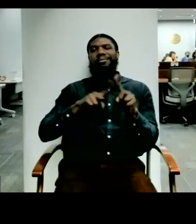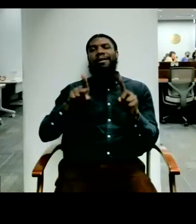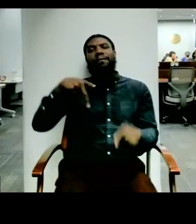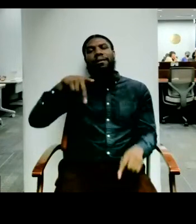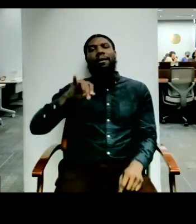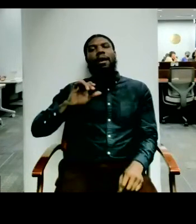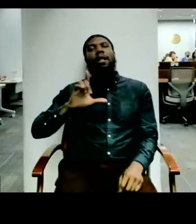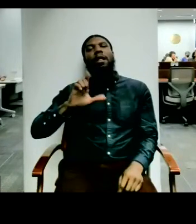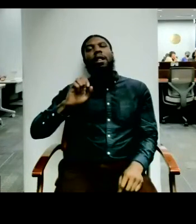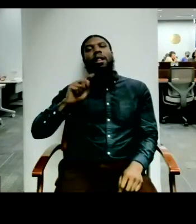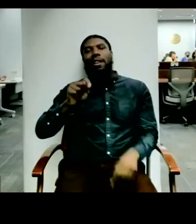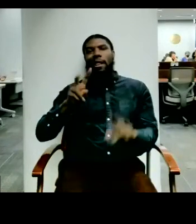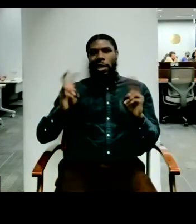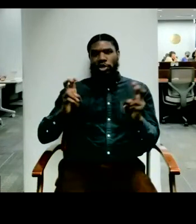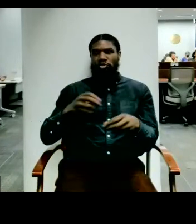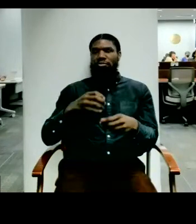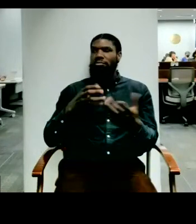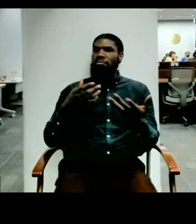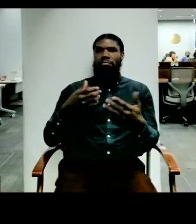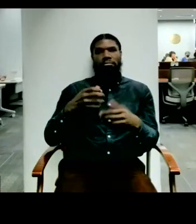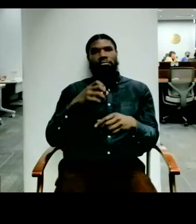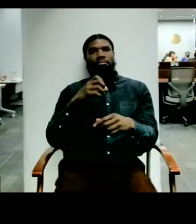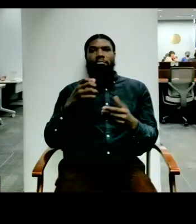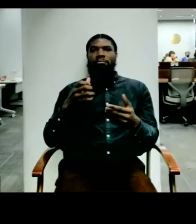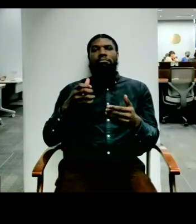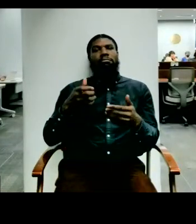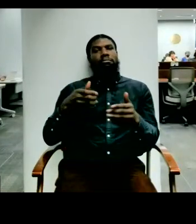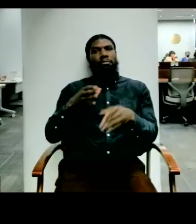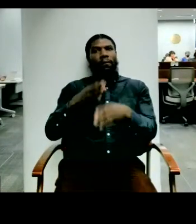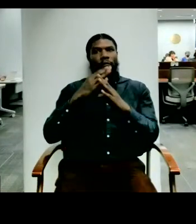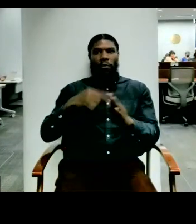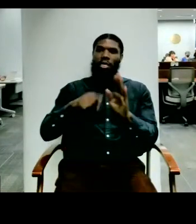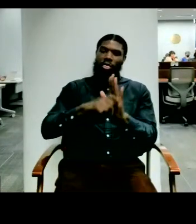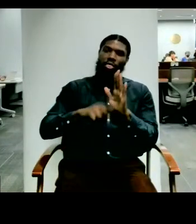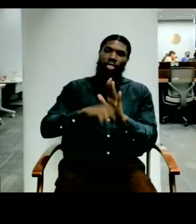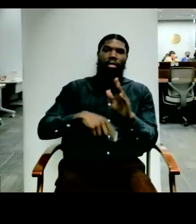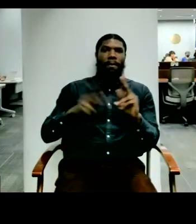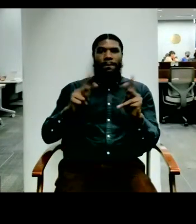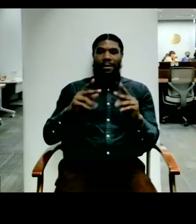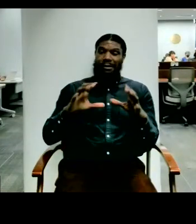they are not having a negative impact on the individuals who are trying to obtain jobs.